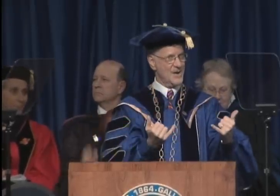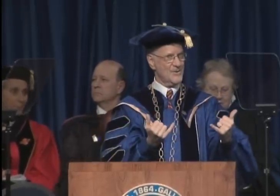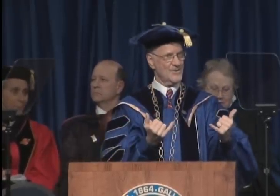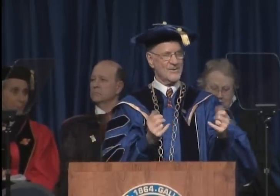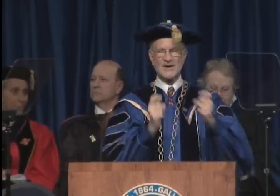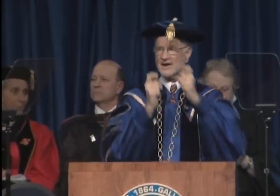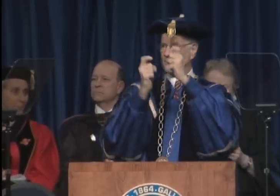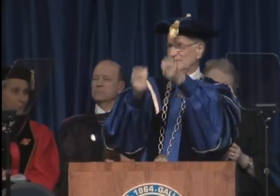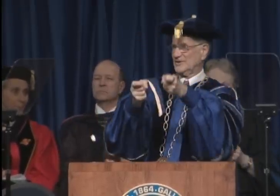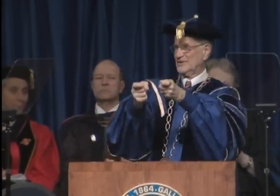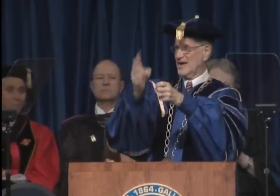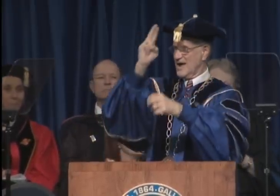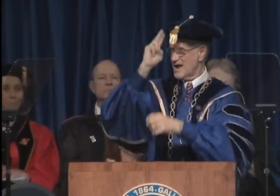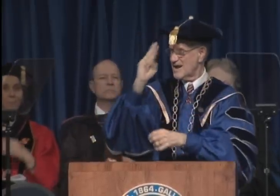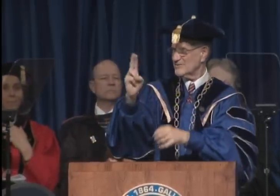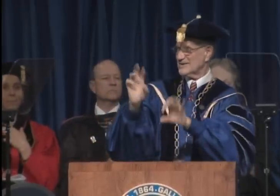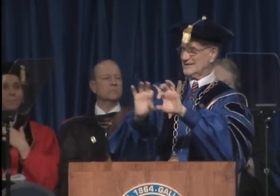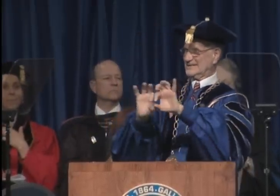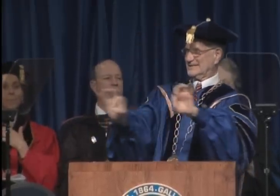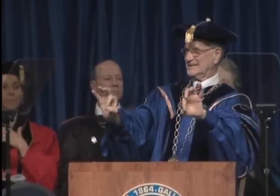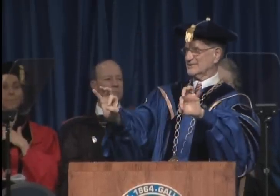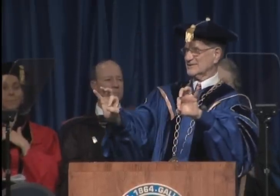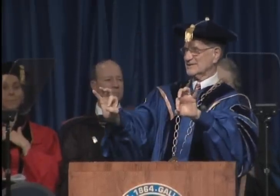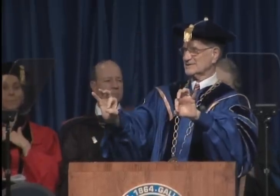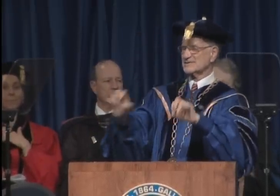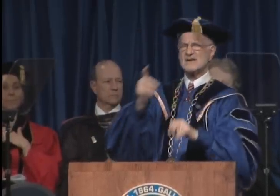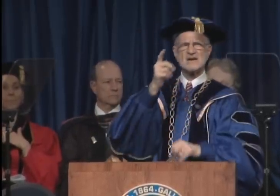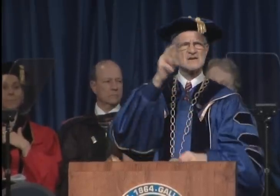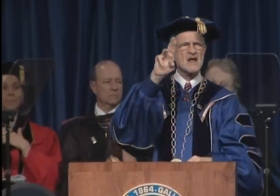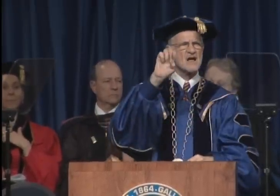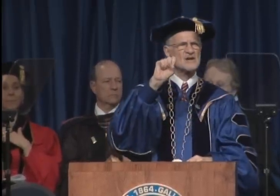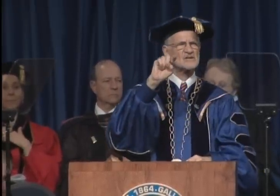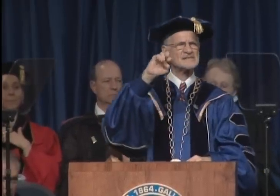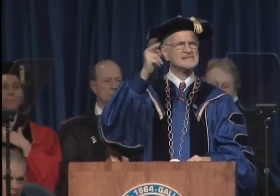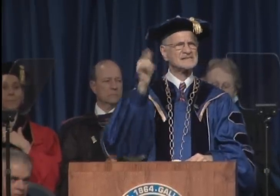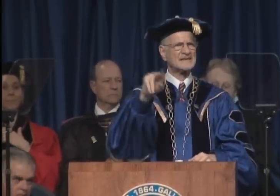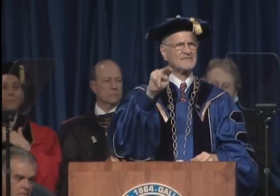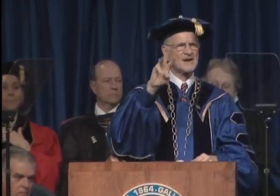We will now confer honorary degrees.